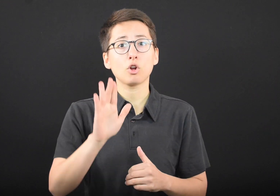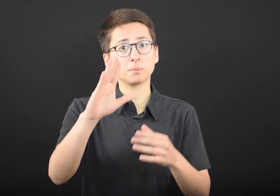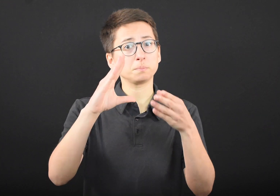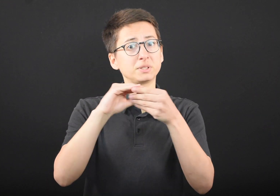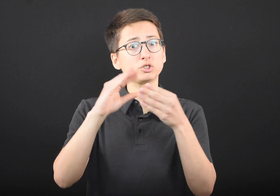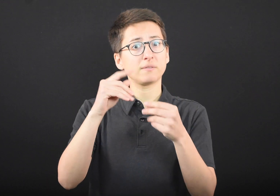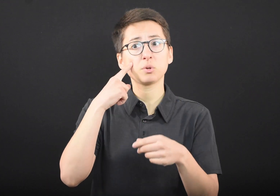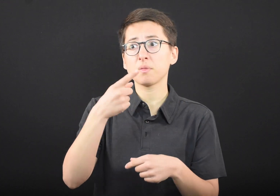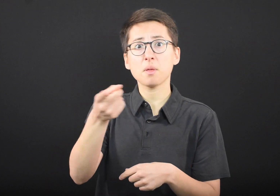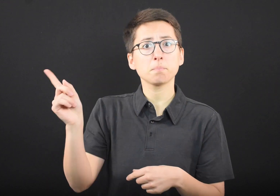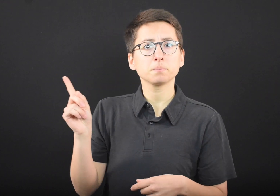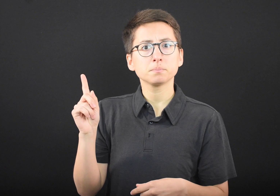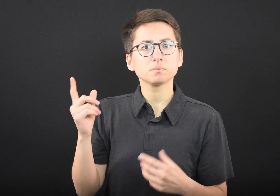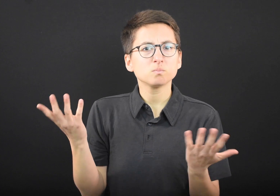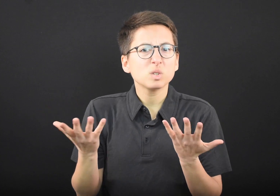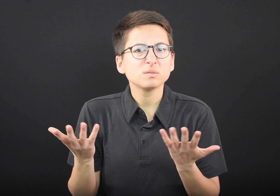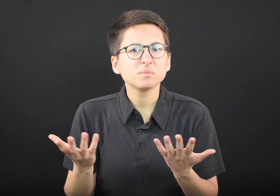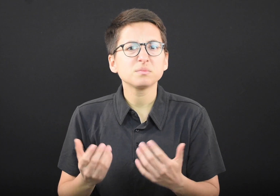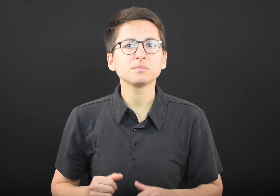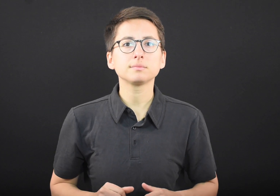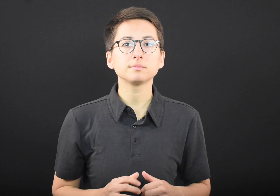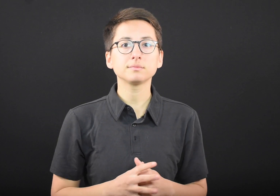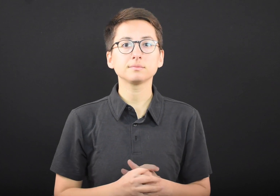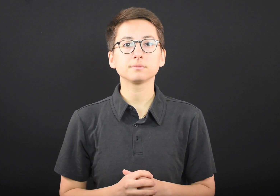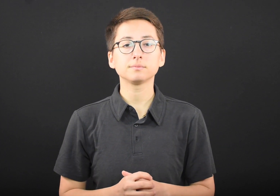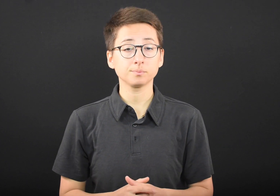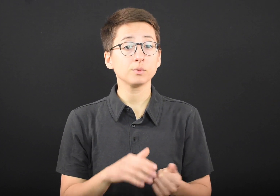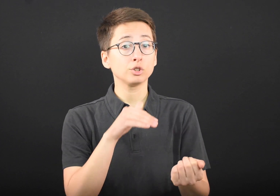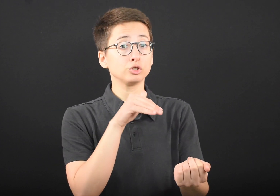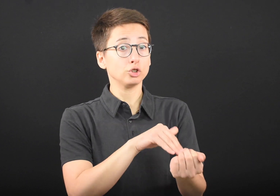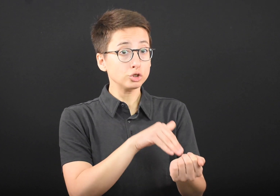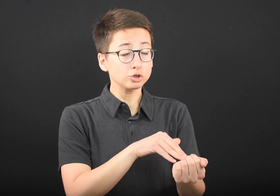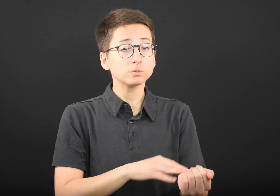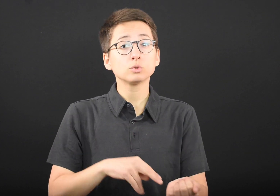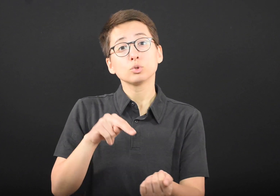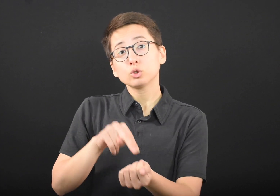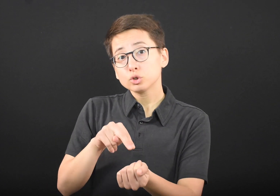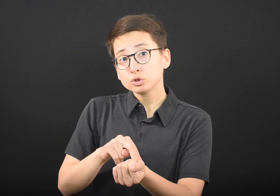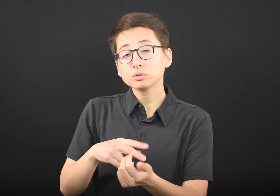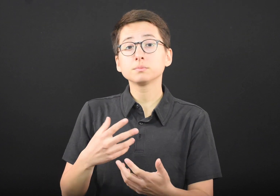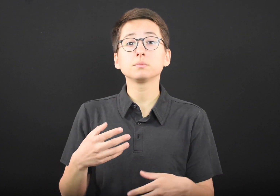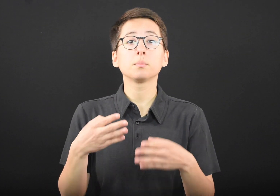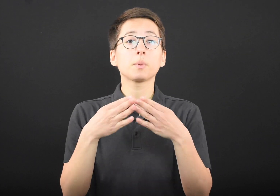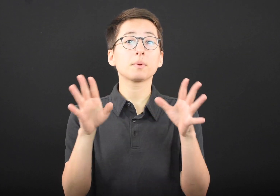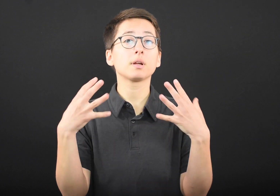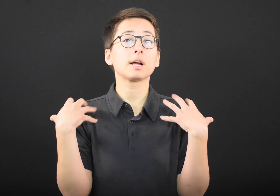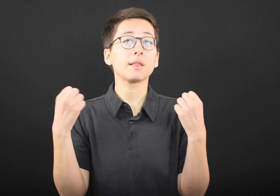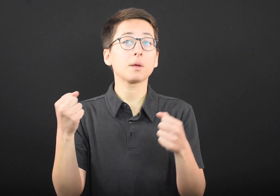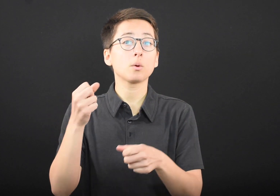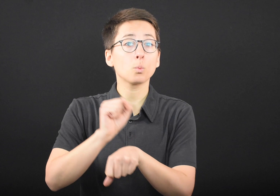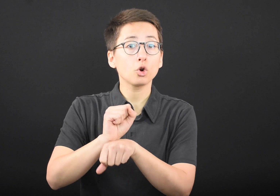● Health care providers and public health officials at all levels